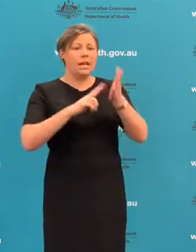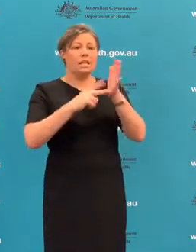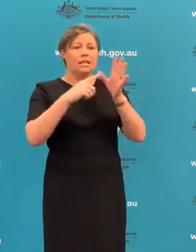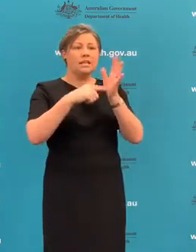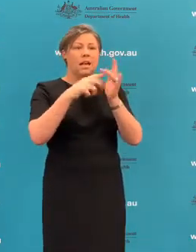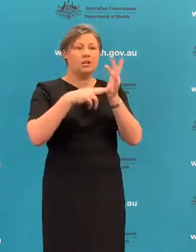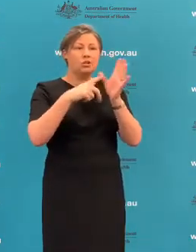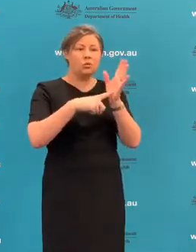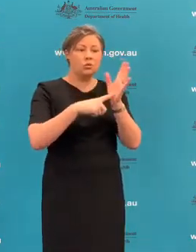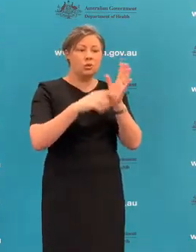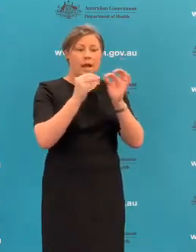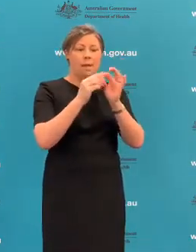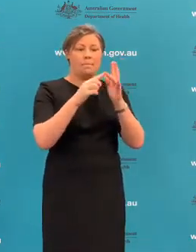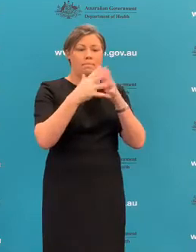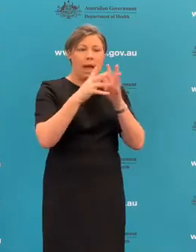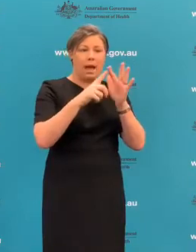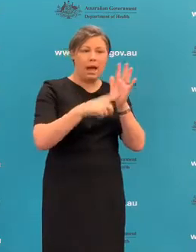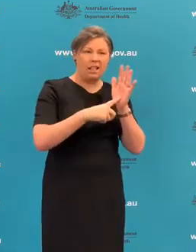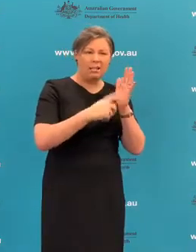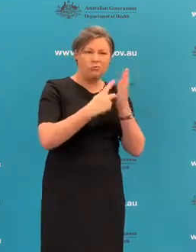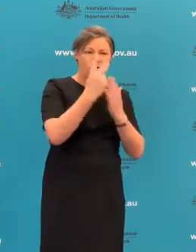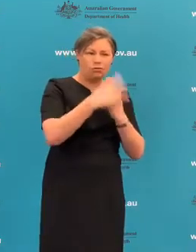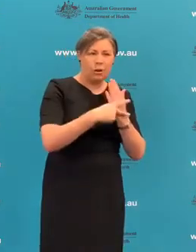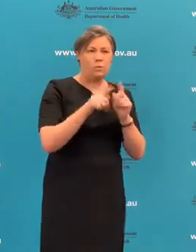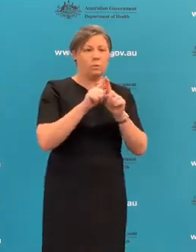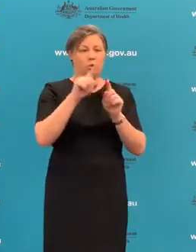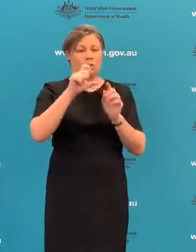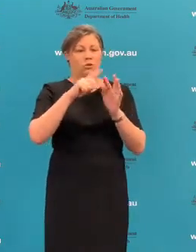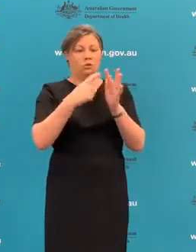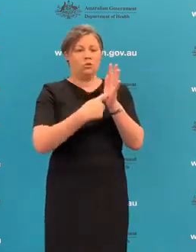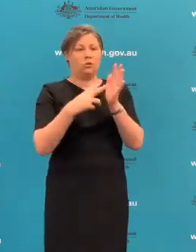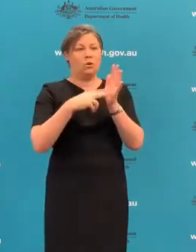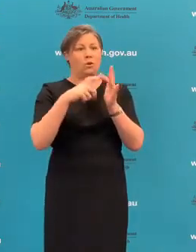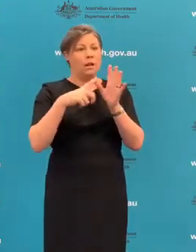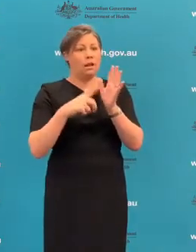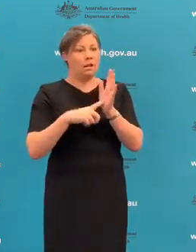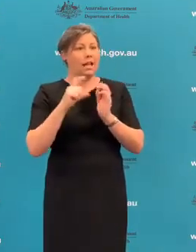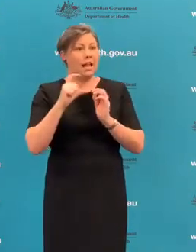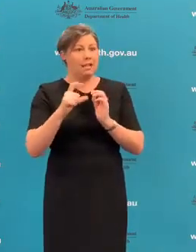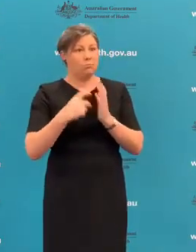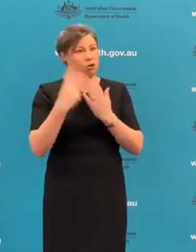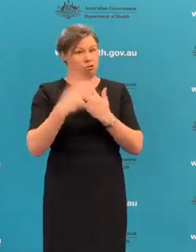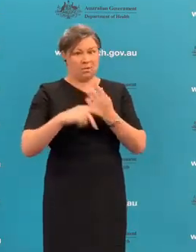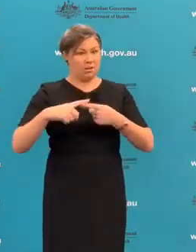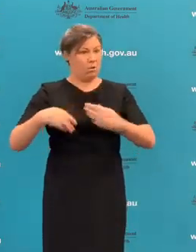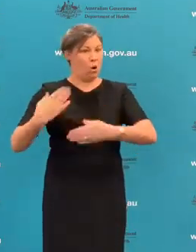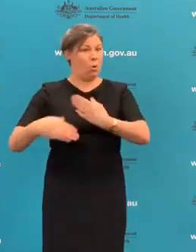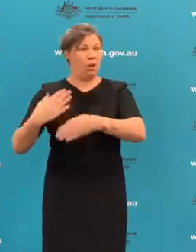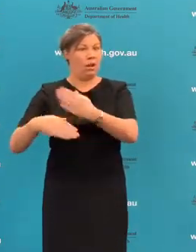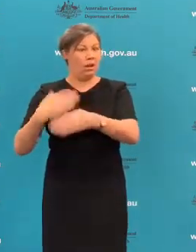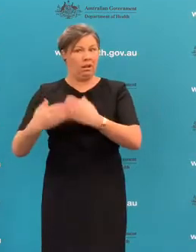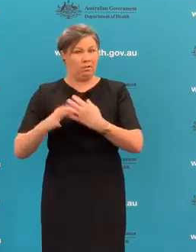National Cervical Cancer Screening Programs have continued to operate throughout the pandemic. The processing for bowel cancer